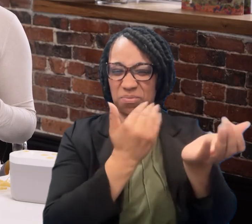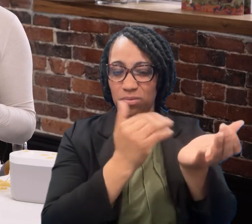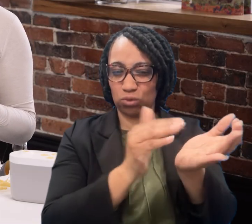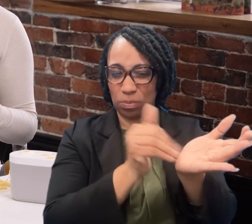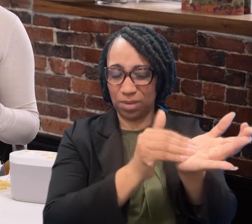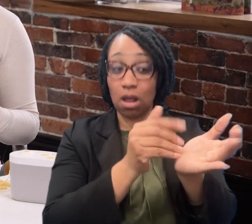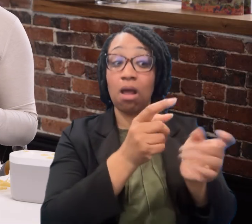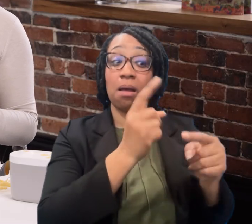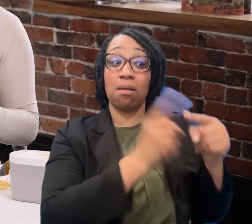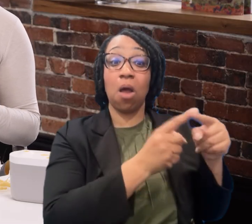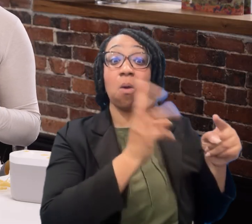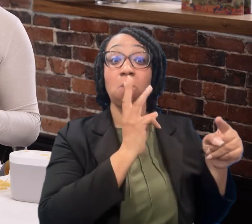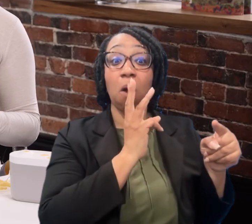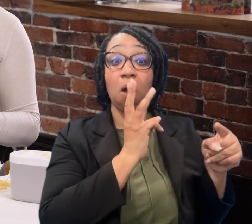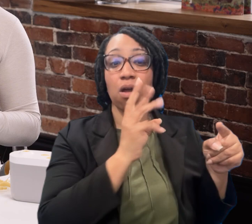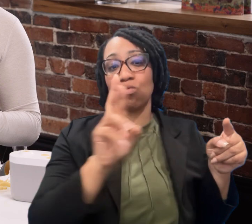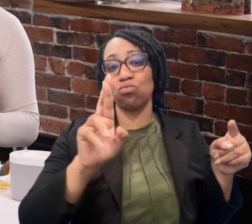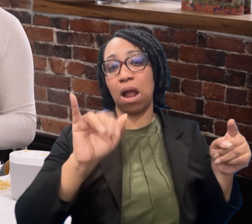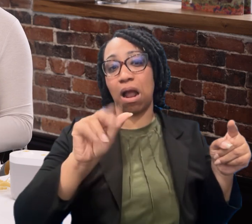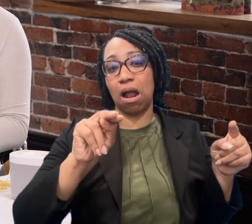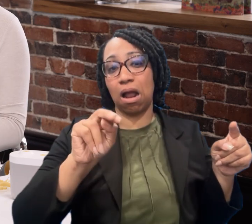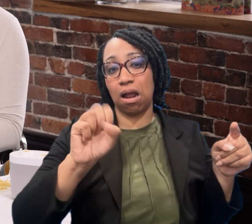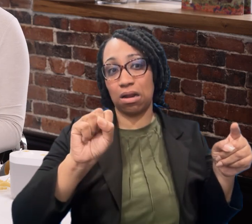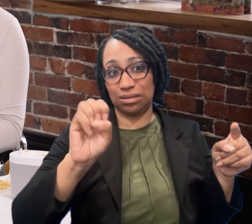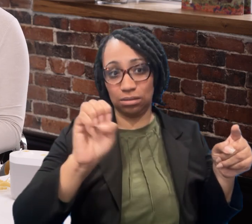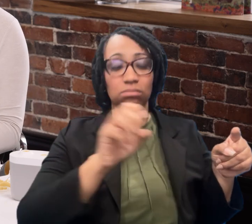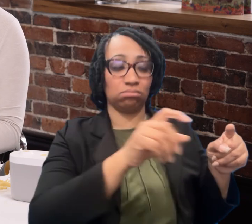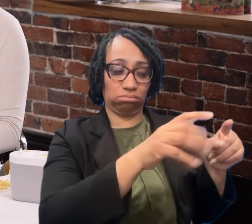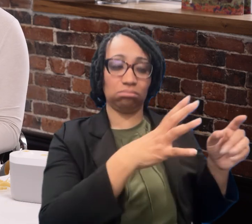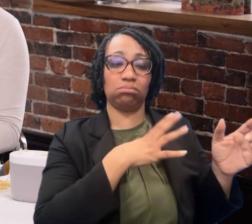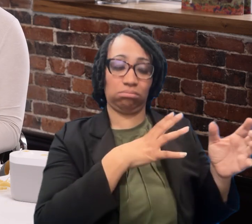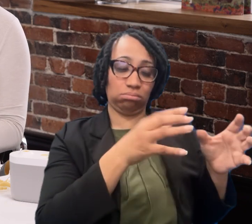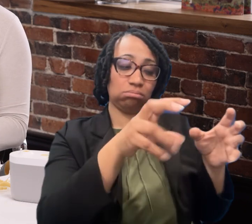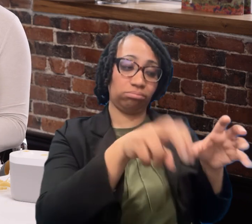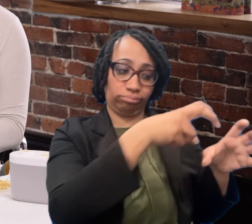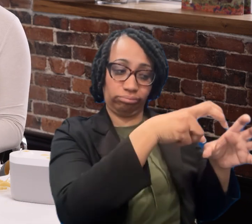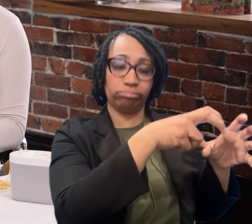The other recommendation of disinfecting your parts again, at least once a day. Medela has